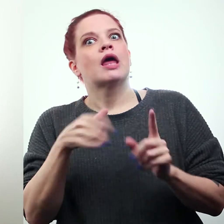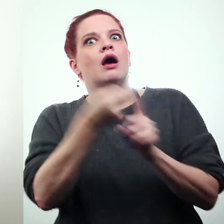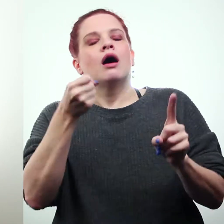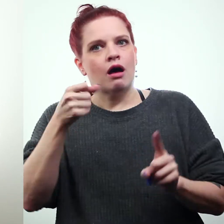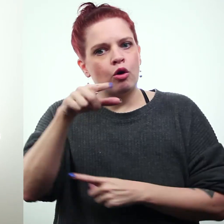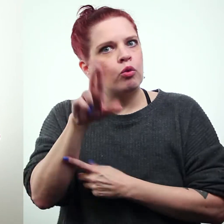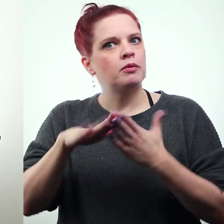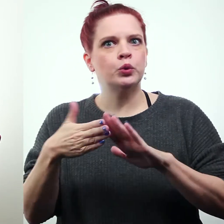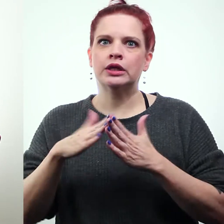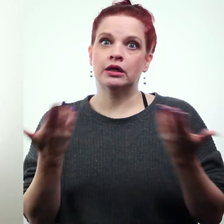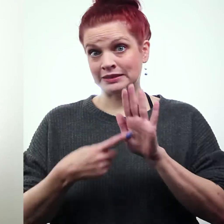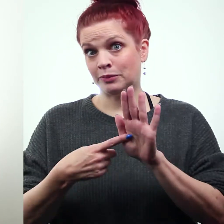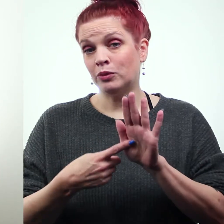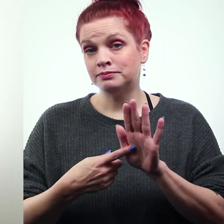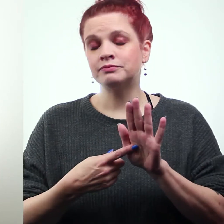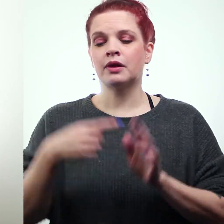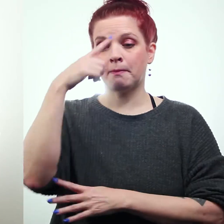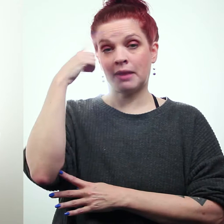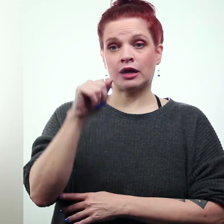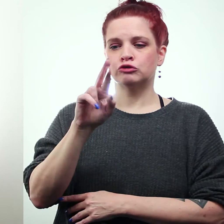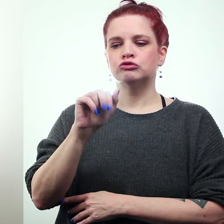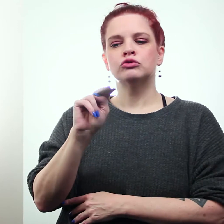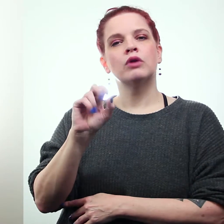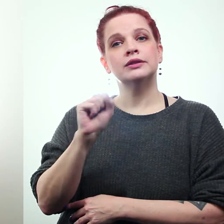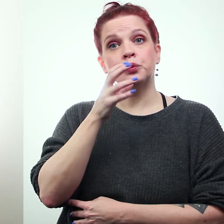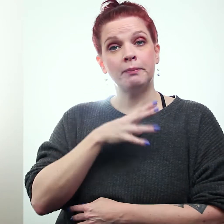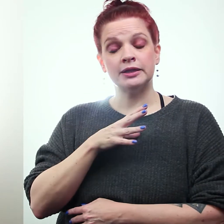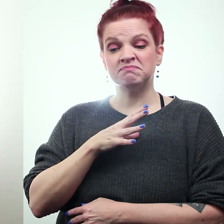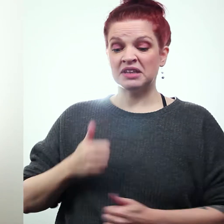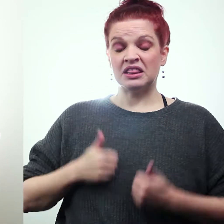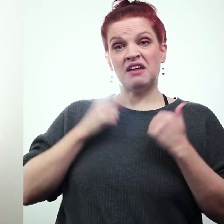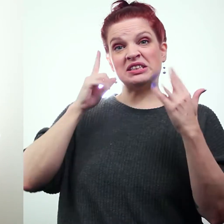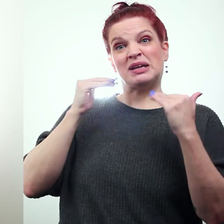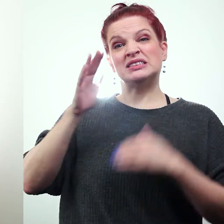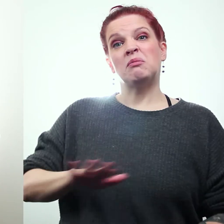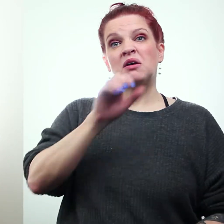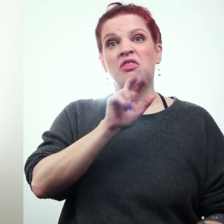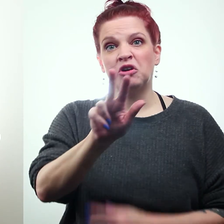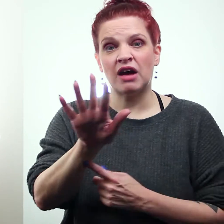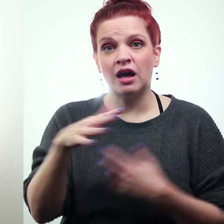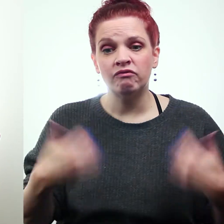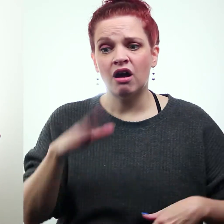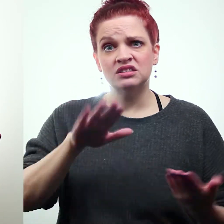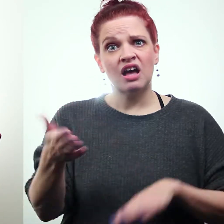do impact the queer community. One example is that black trans women have an average life expectancy of thirty five